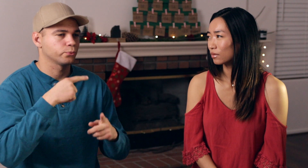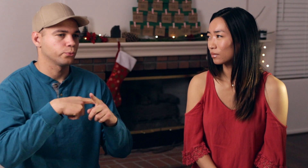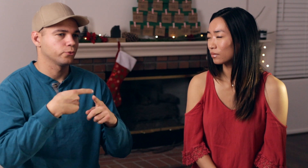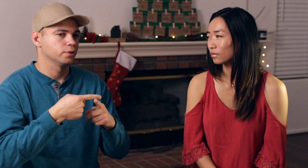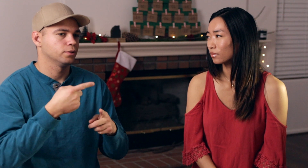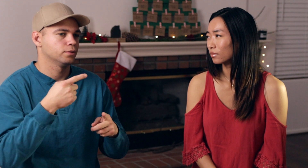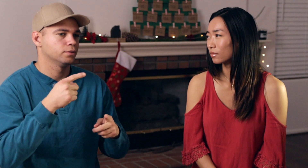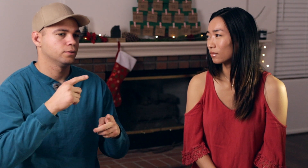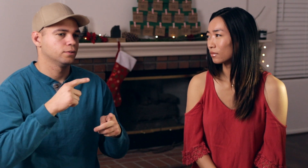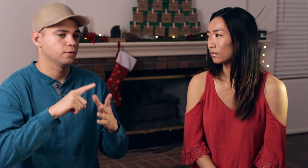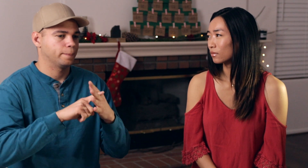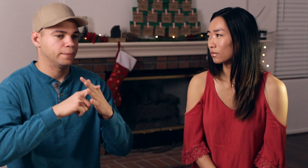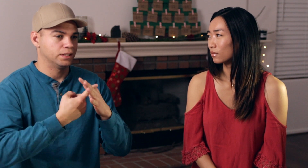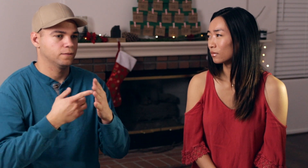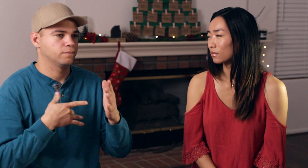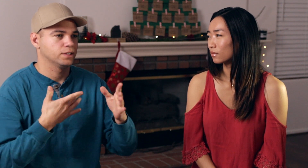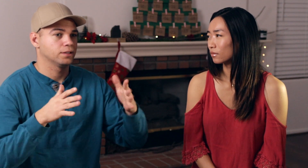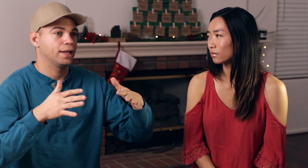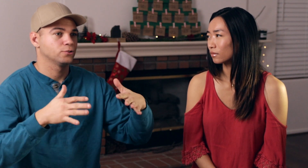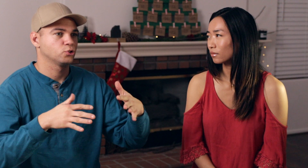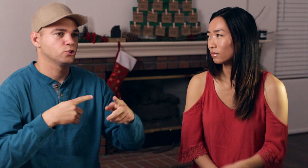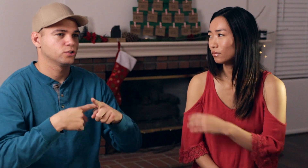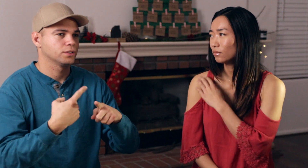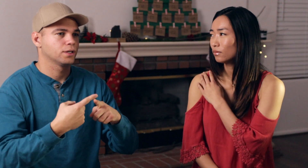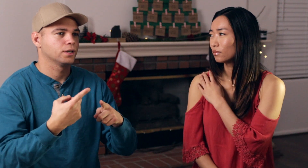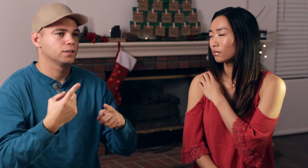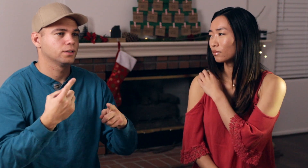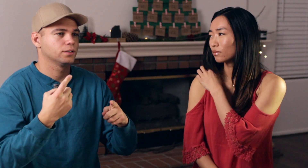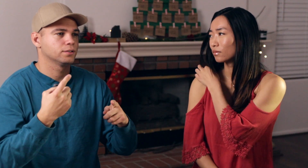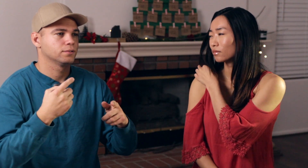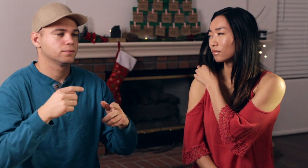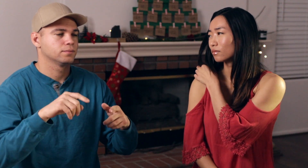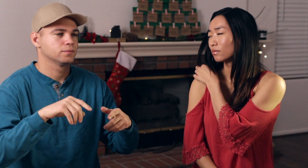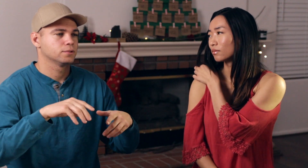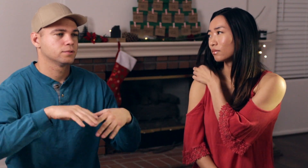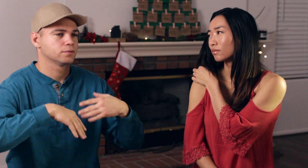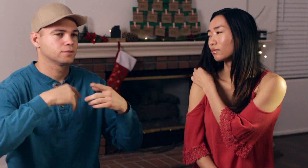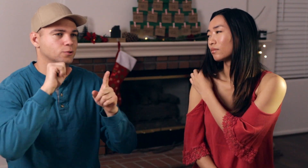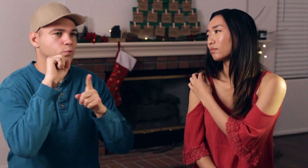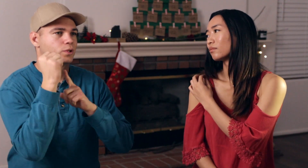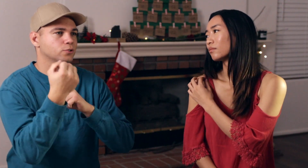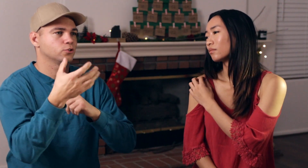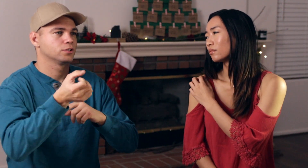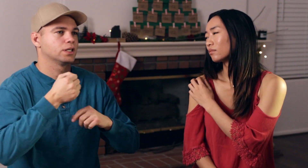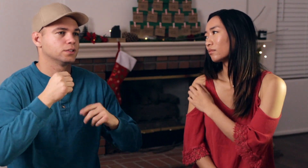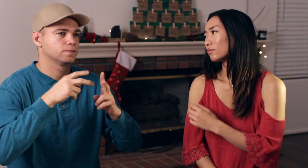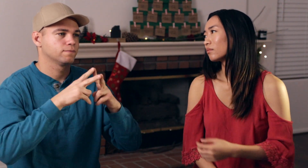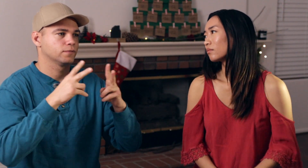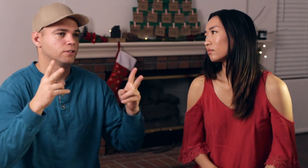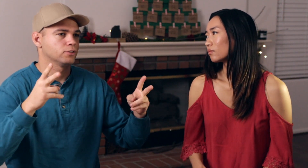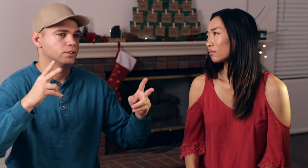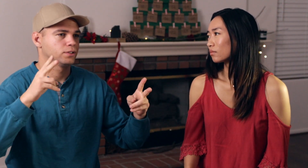when in the beginning i feel anxious, then the situation gets very...